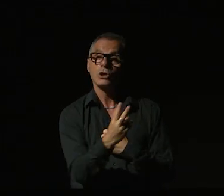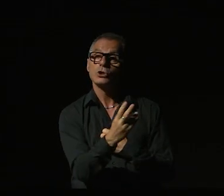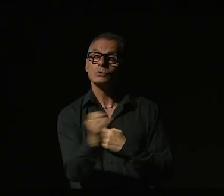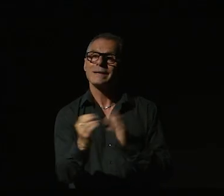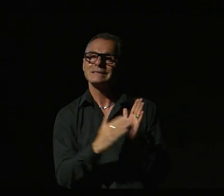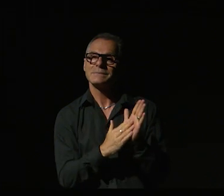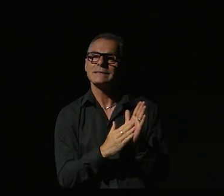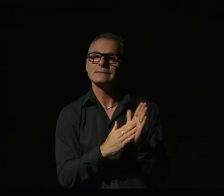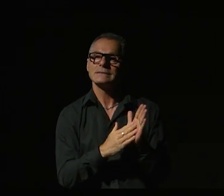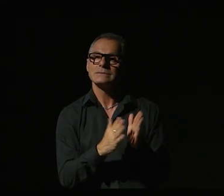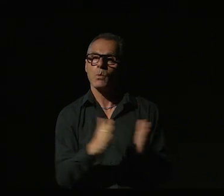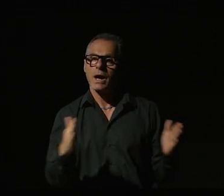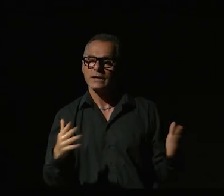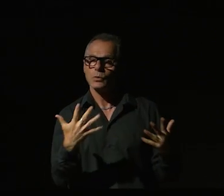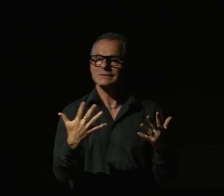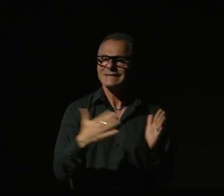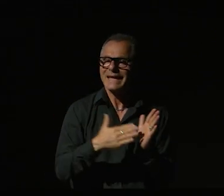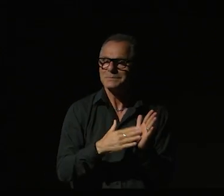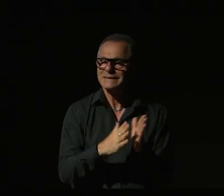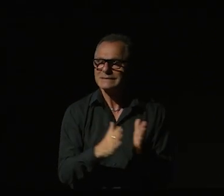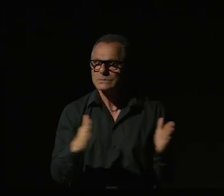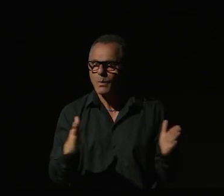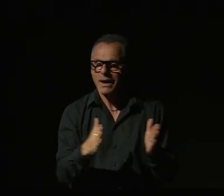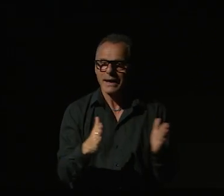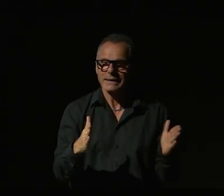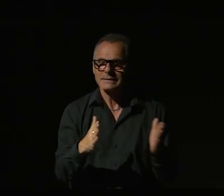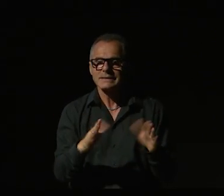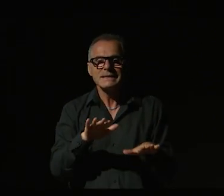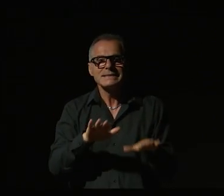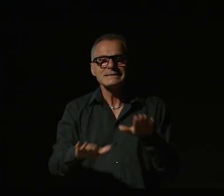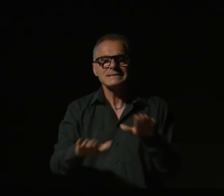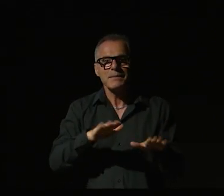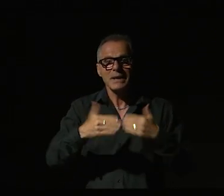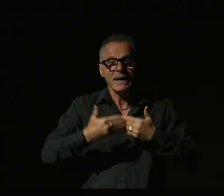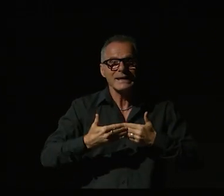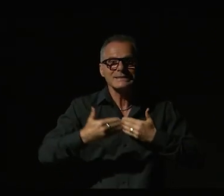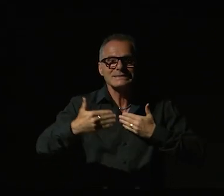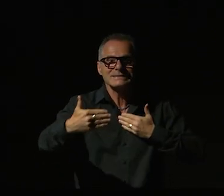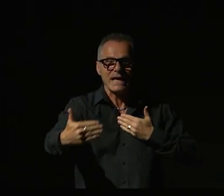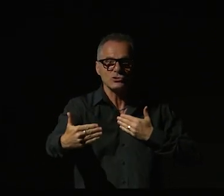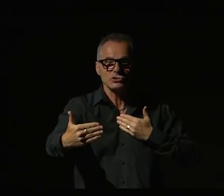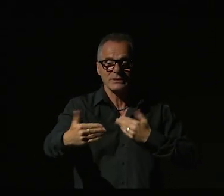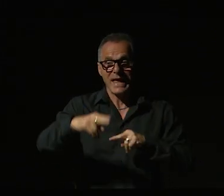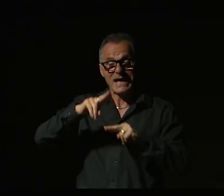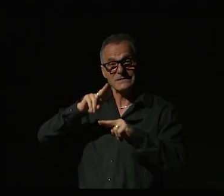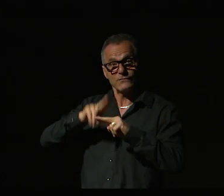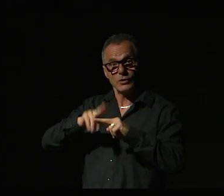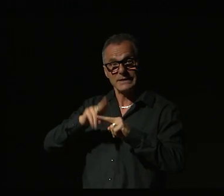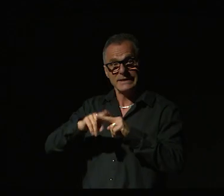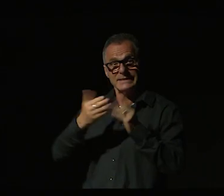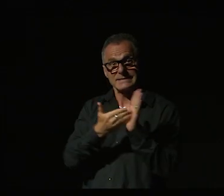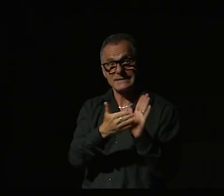but 10 metres wide, it has almost the same extent, the extension as the Farnese Gallery and it has a vaulted ceiling.